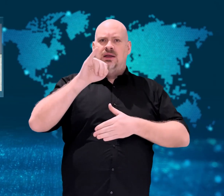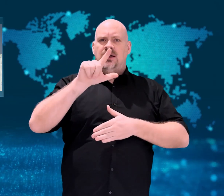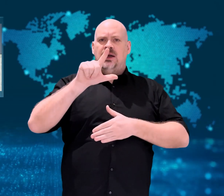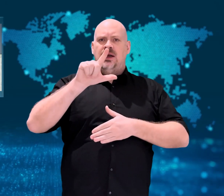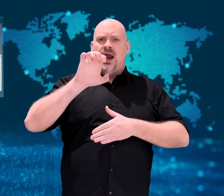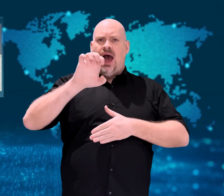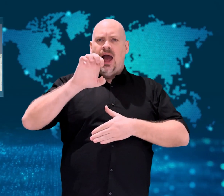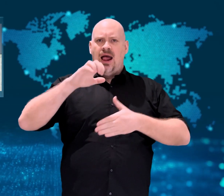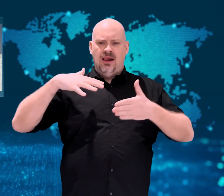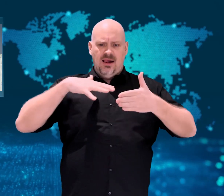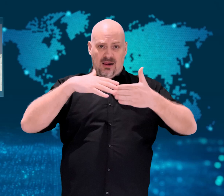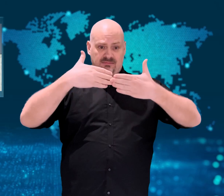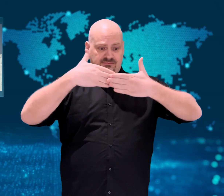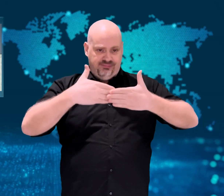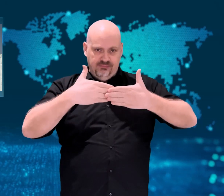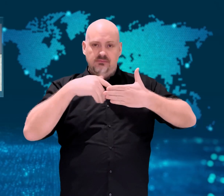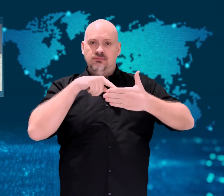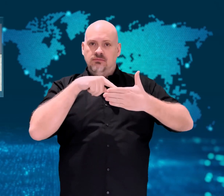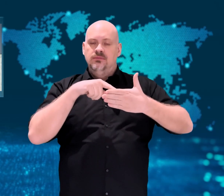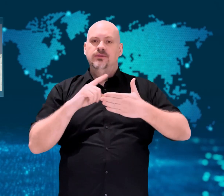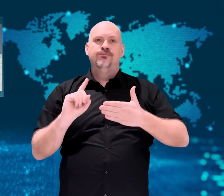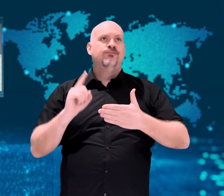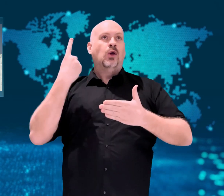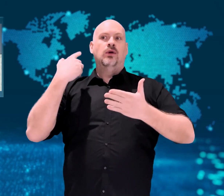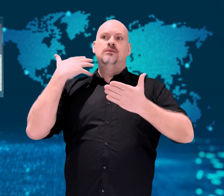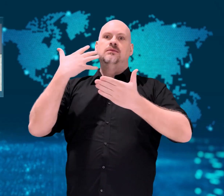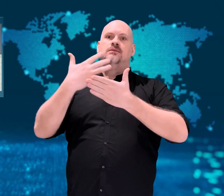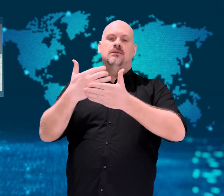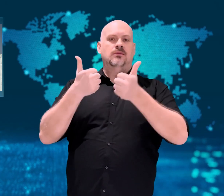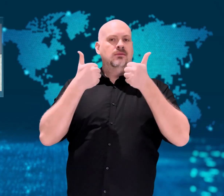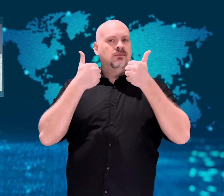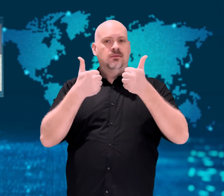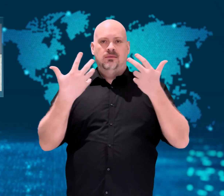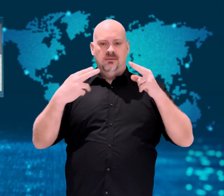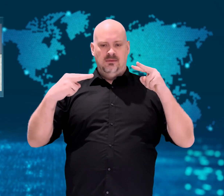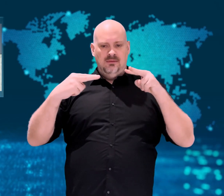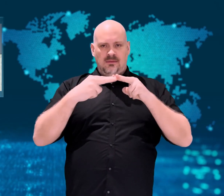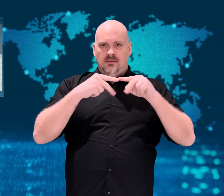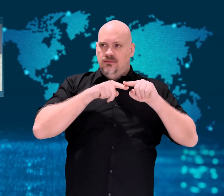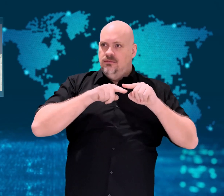the River Nile for the first time.